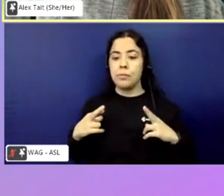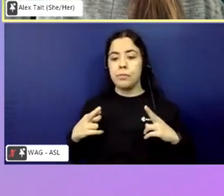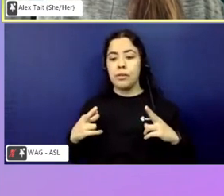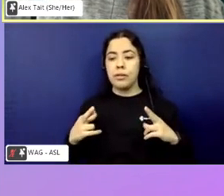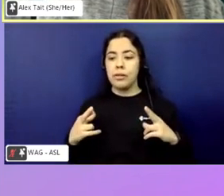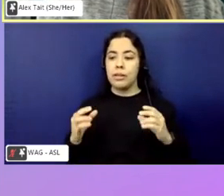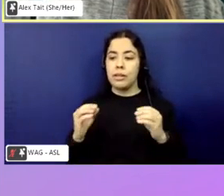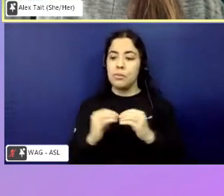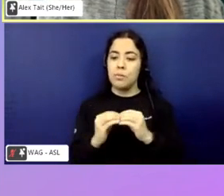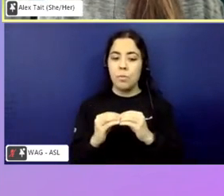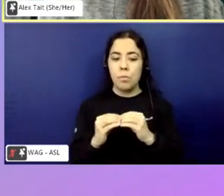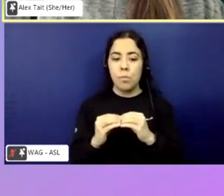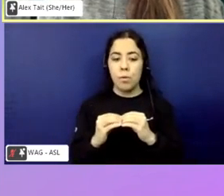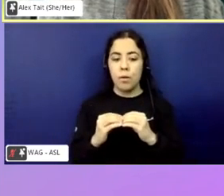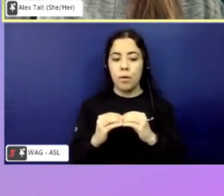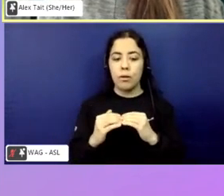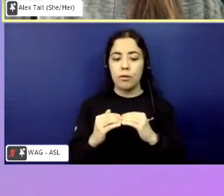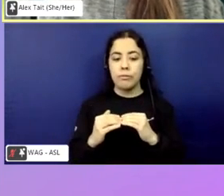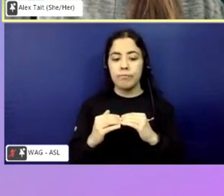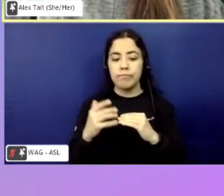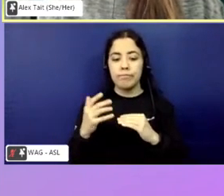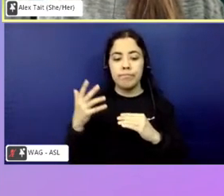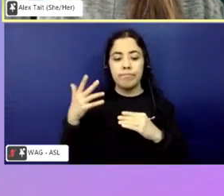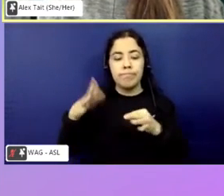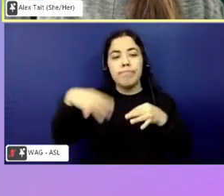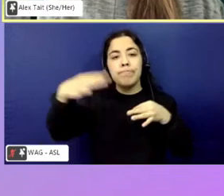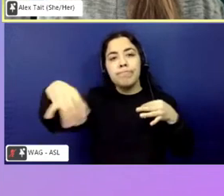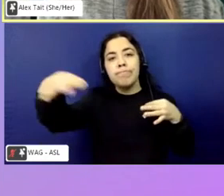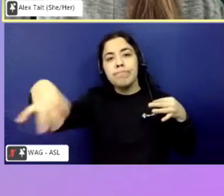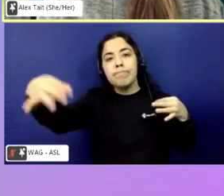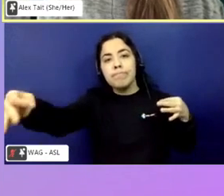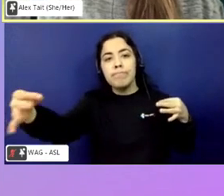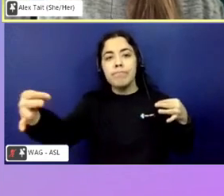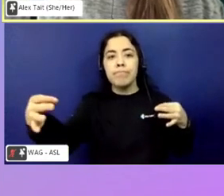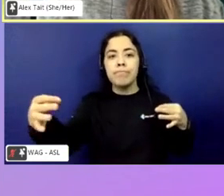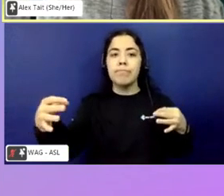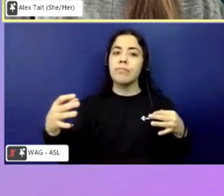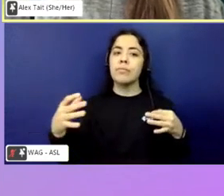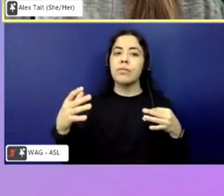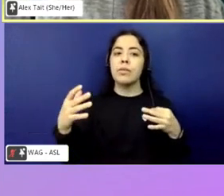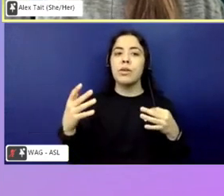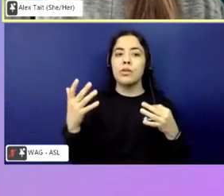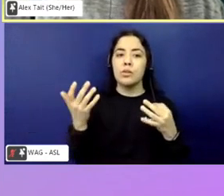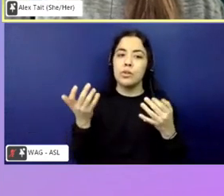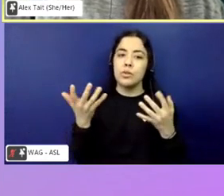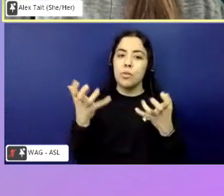, many governments are increasing the statutory ages at a retirement and an effort to prolong the labor force